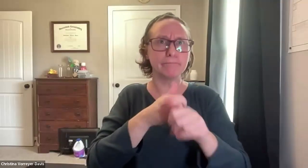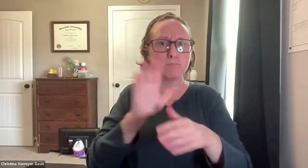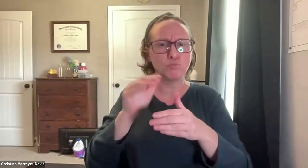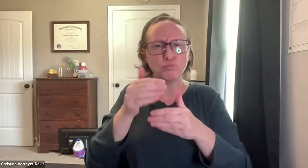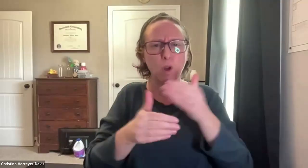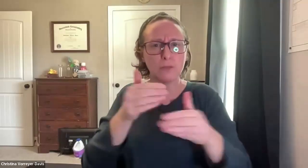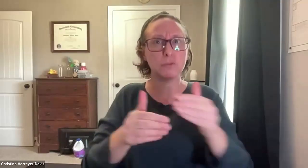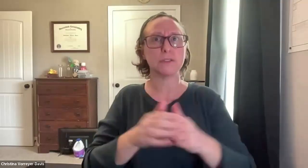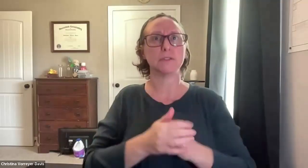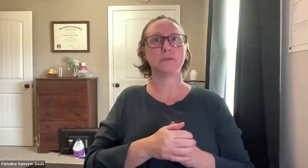and track the progress.